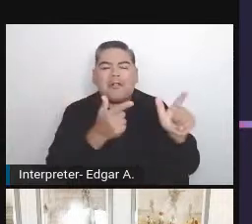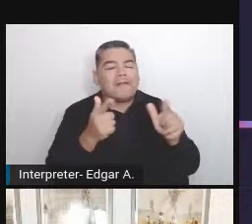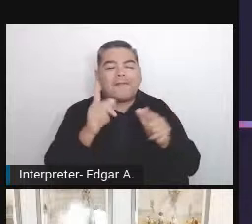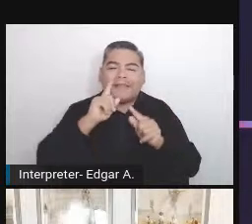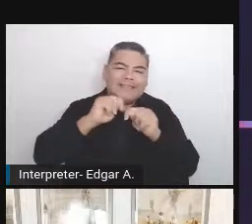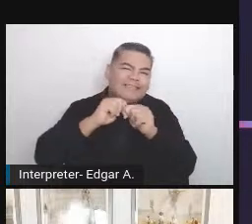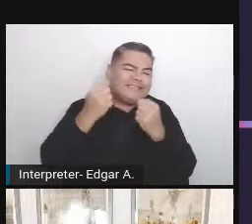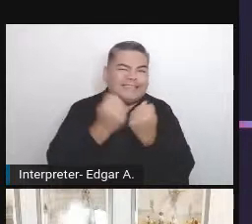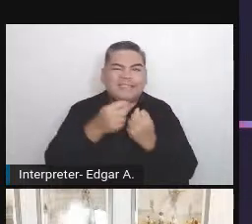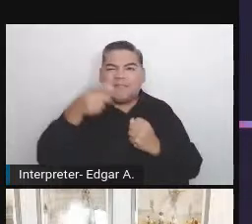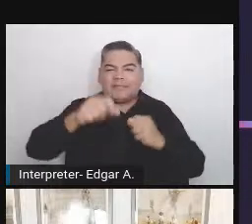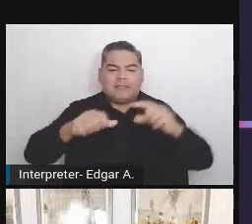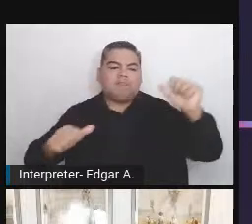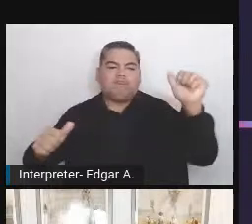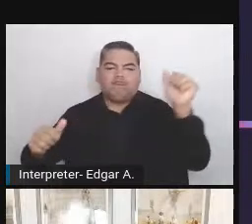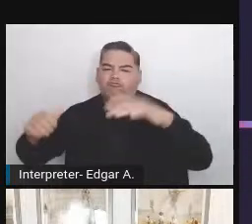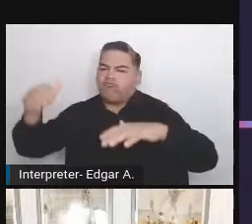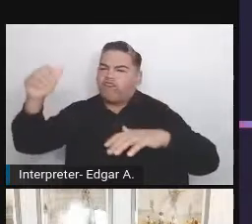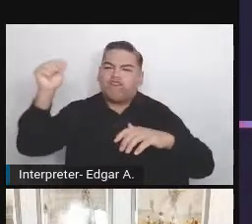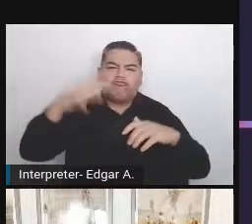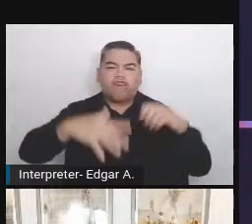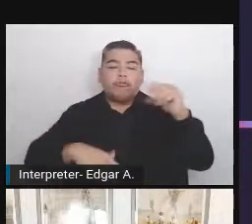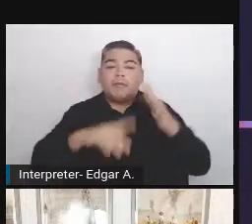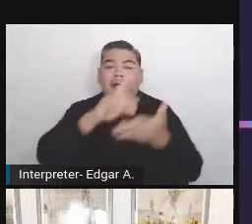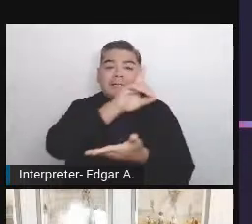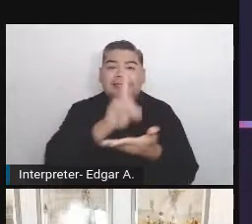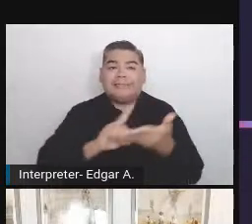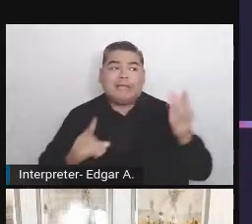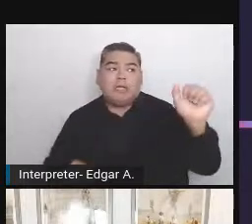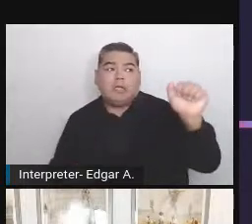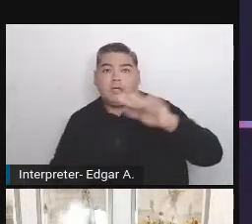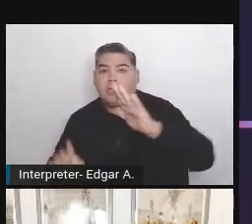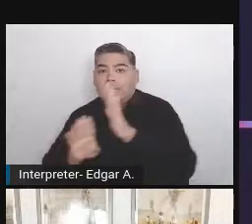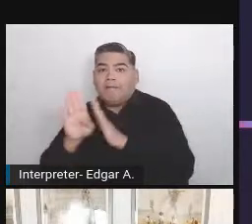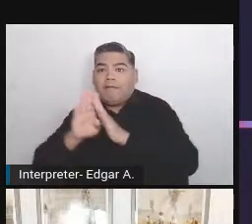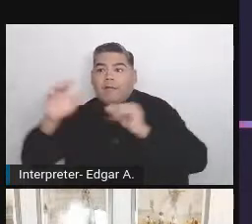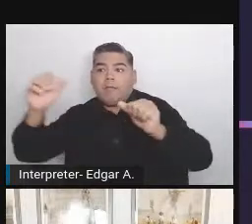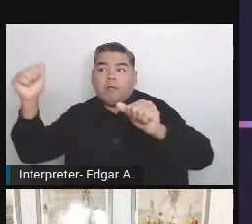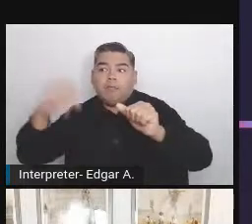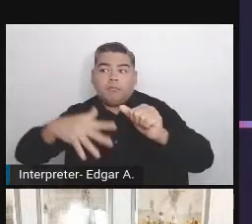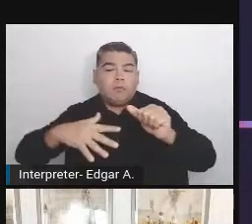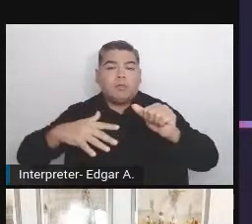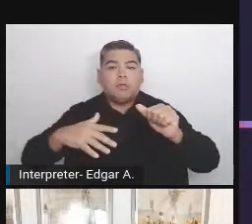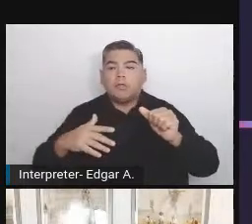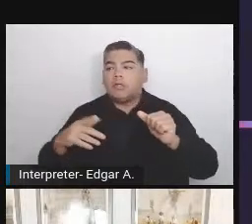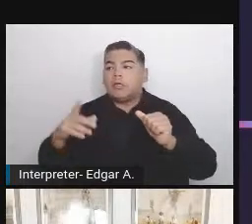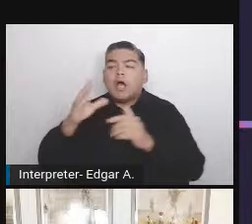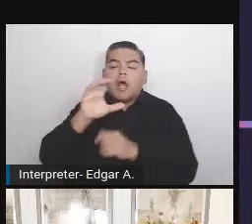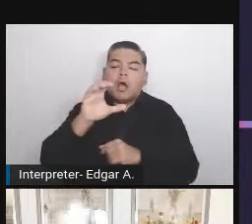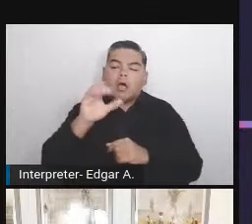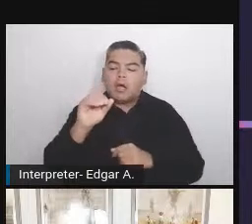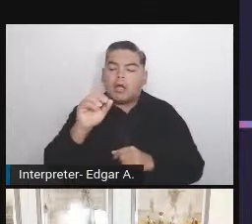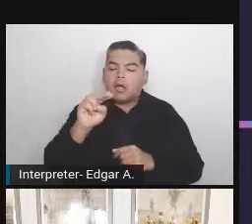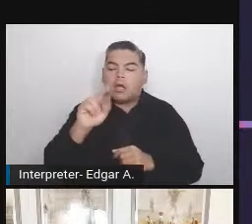argument that accessibility is provided by everyone on the team. Every part of the team has to add something from the